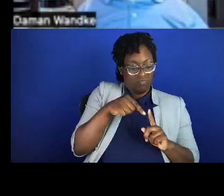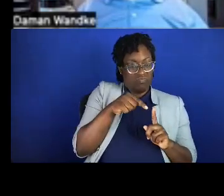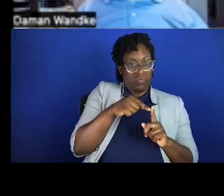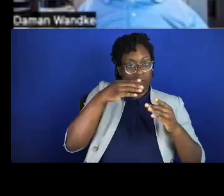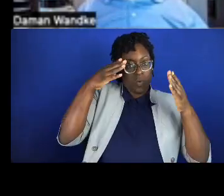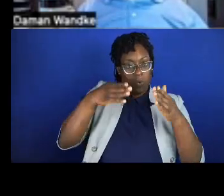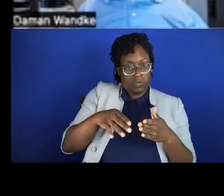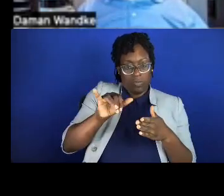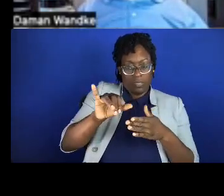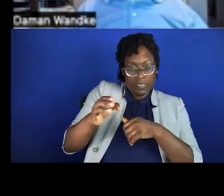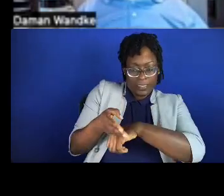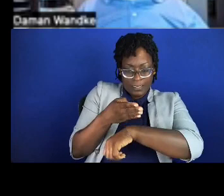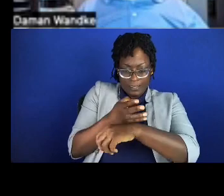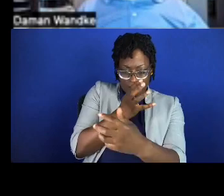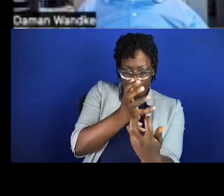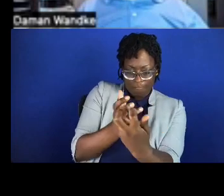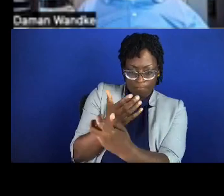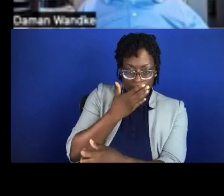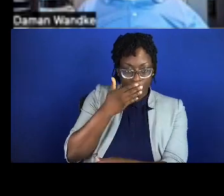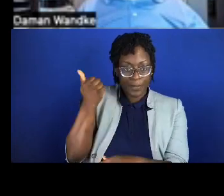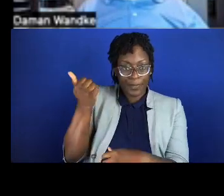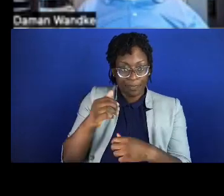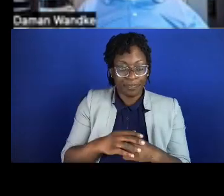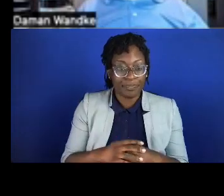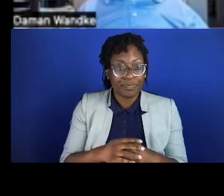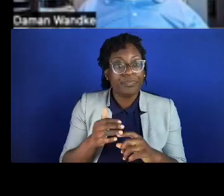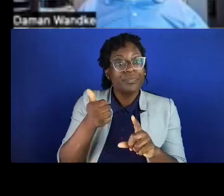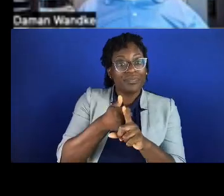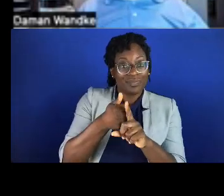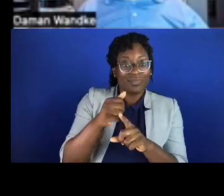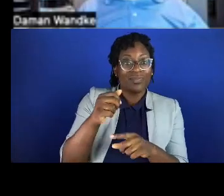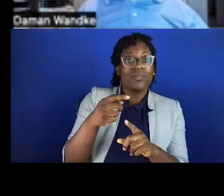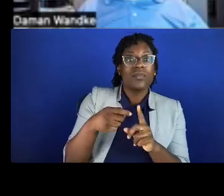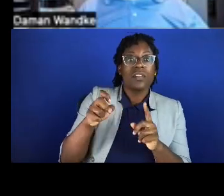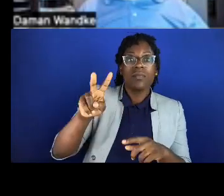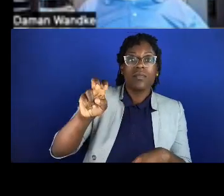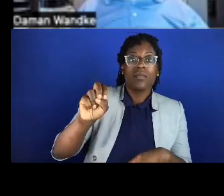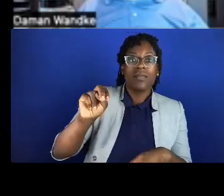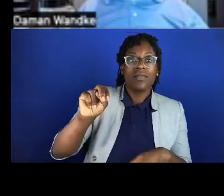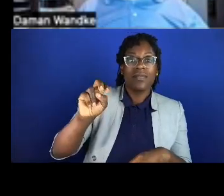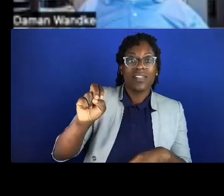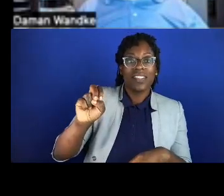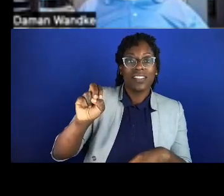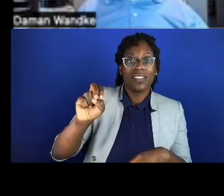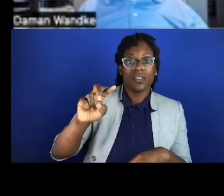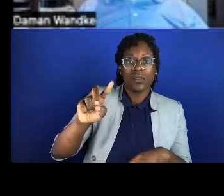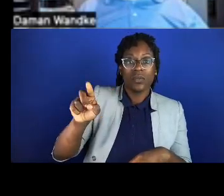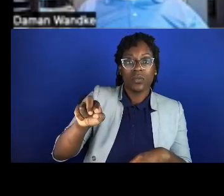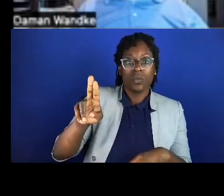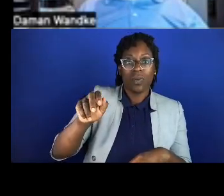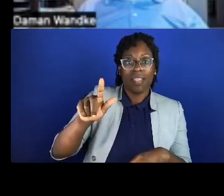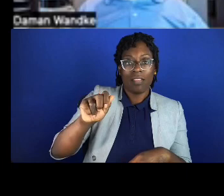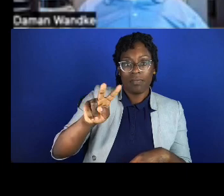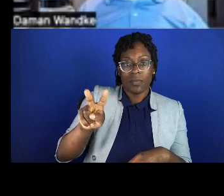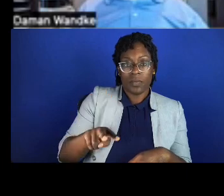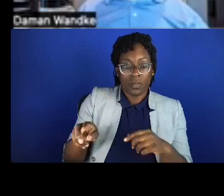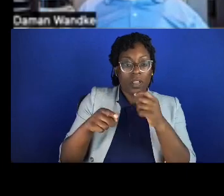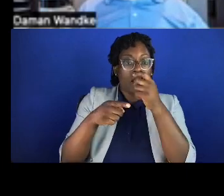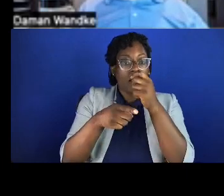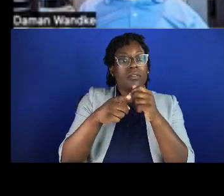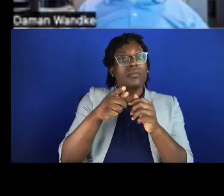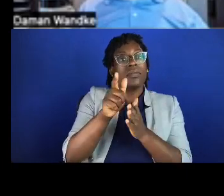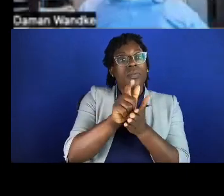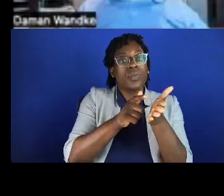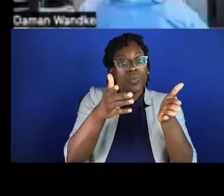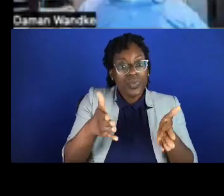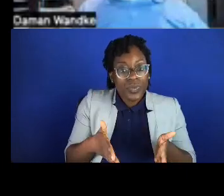Before founding Adapt the Game, Victor as a Venezuelan attorney practiced international